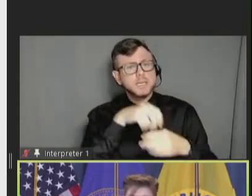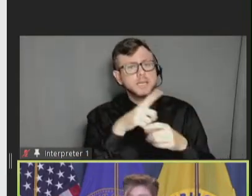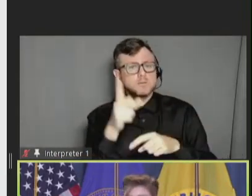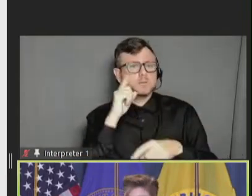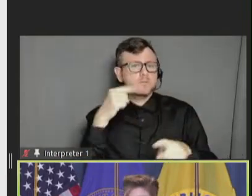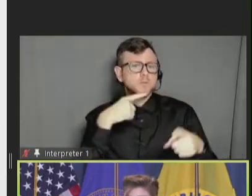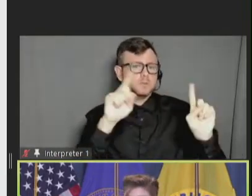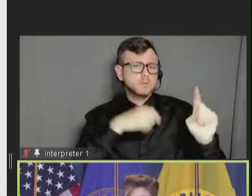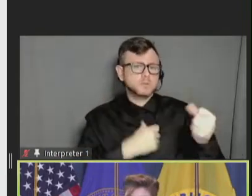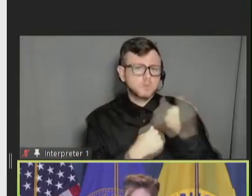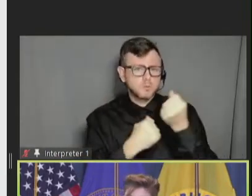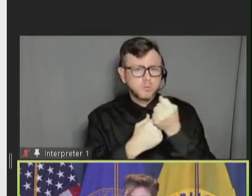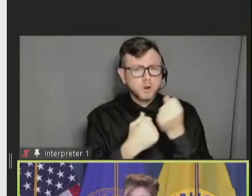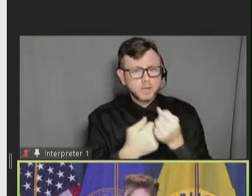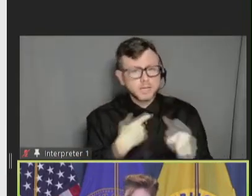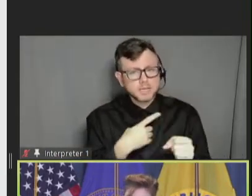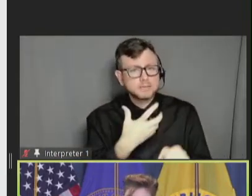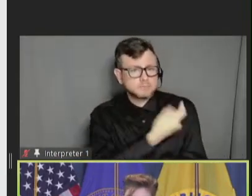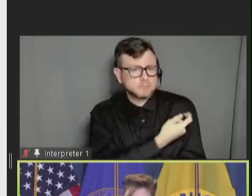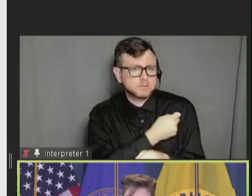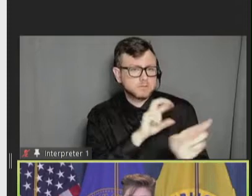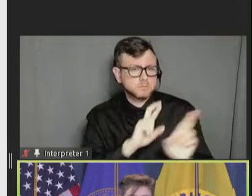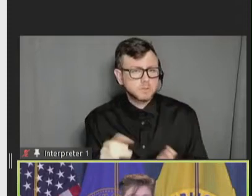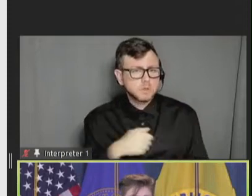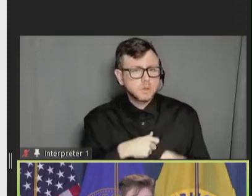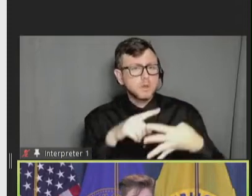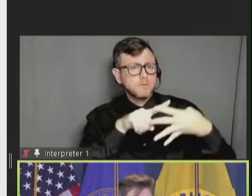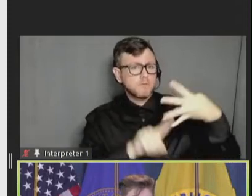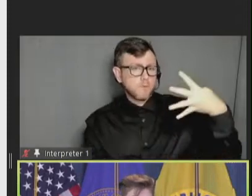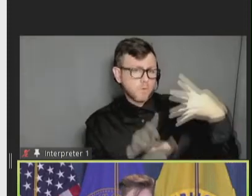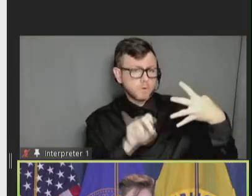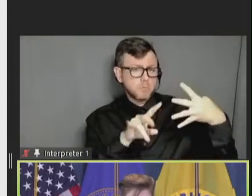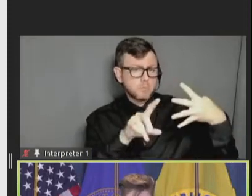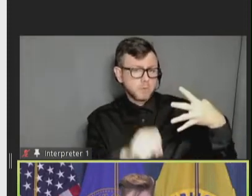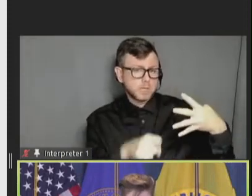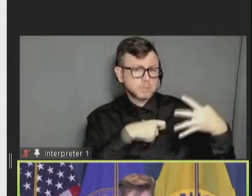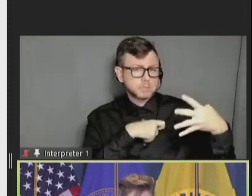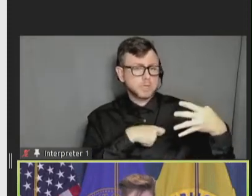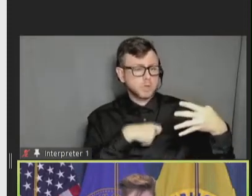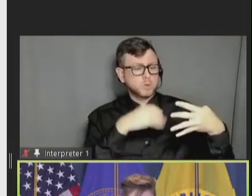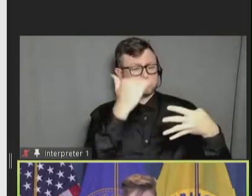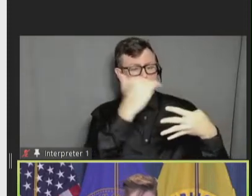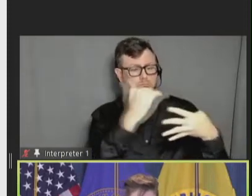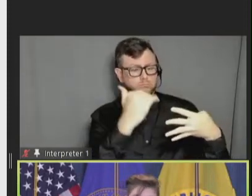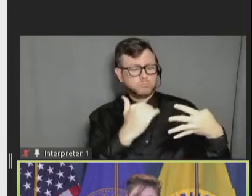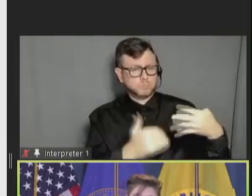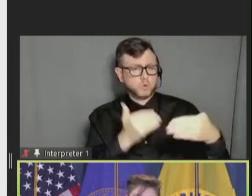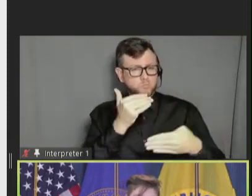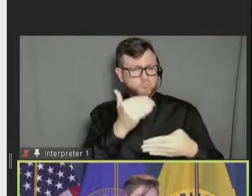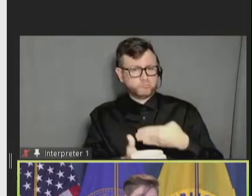developing a national immunization strategy and approving new vaccines through to ensuring that